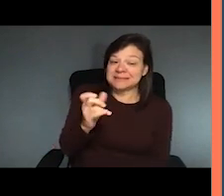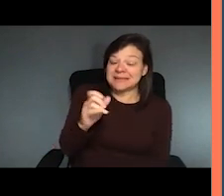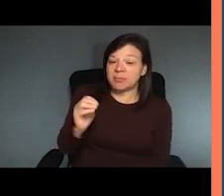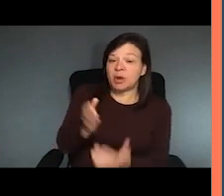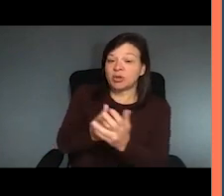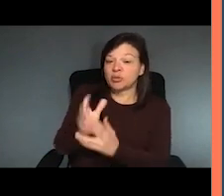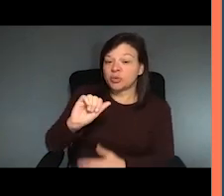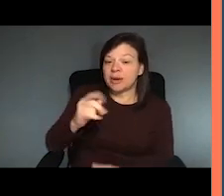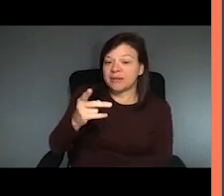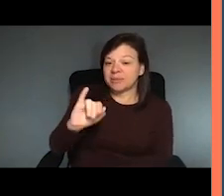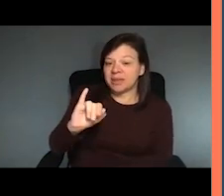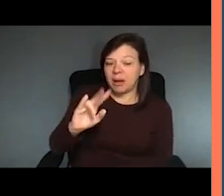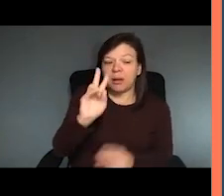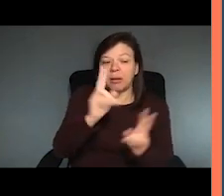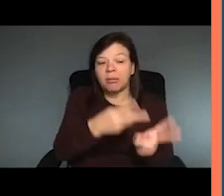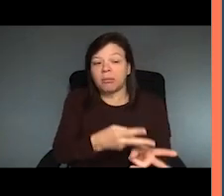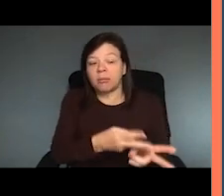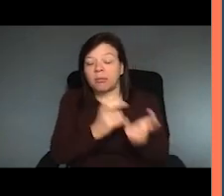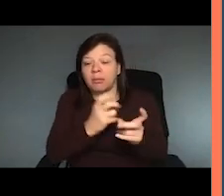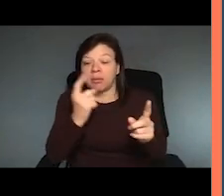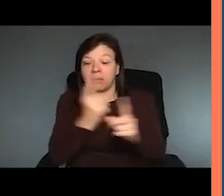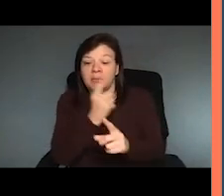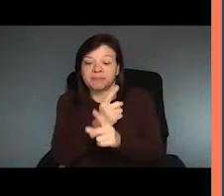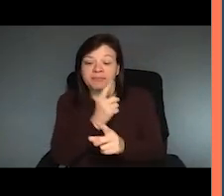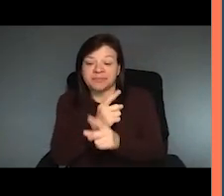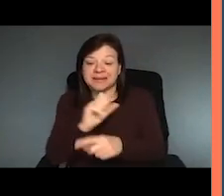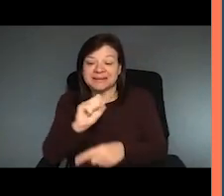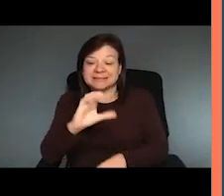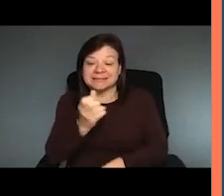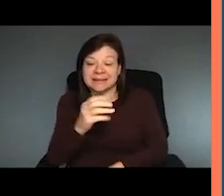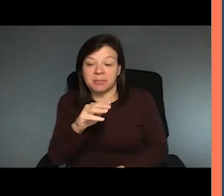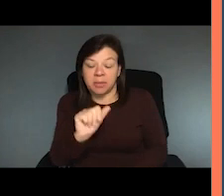API, EXTRACTING THE NECESSARY VALUES FOR SCHEMA AND